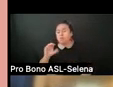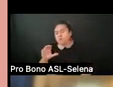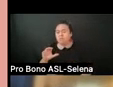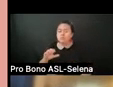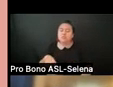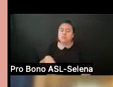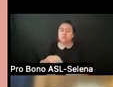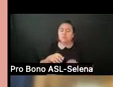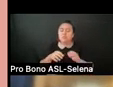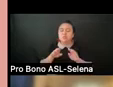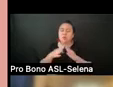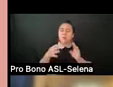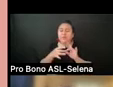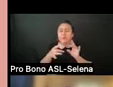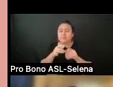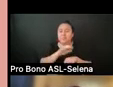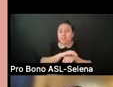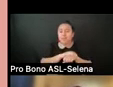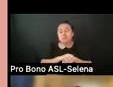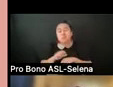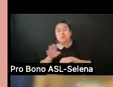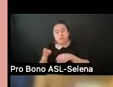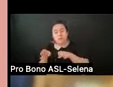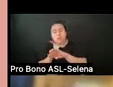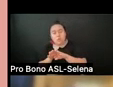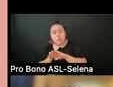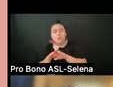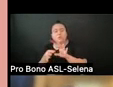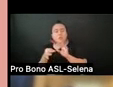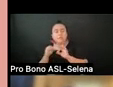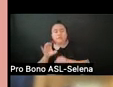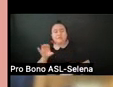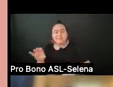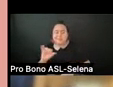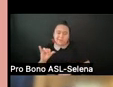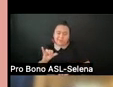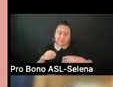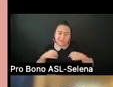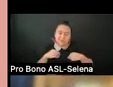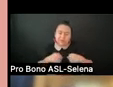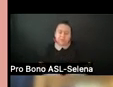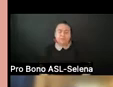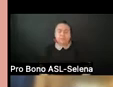But closed captions are also acceptable. I want to say also, though, that access is important.